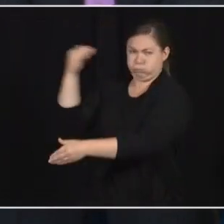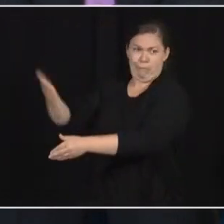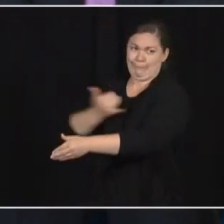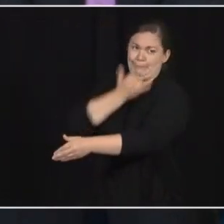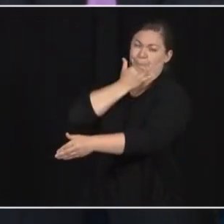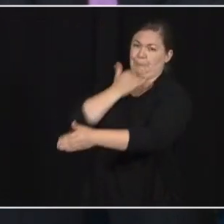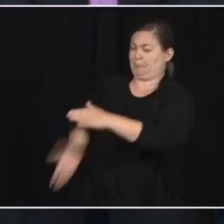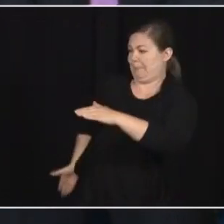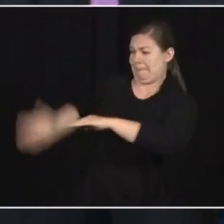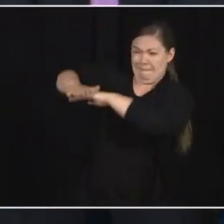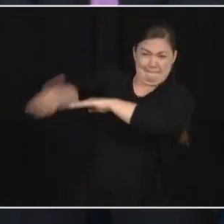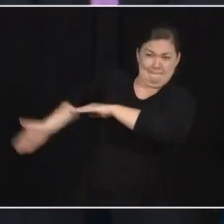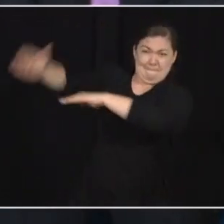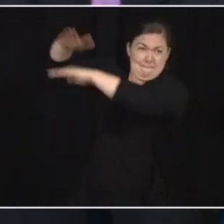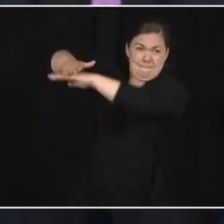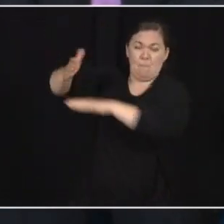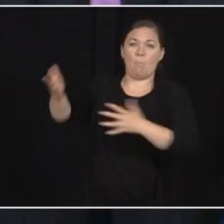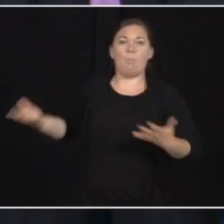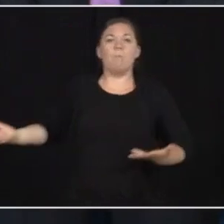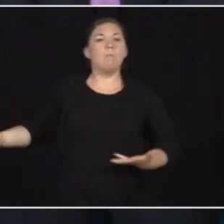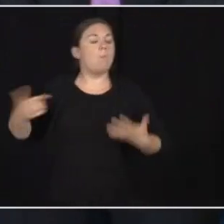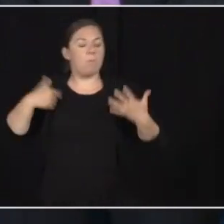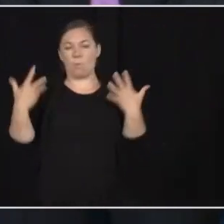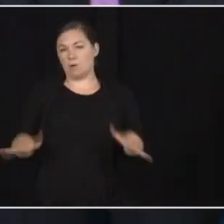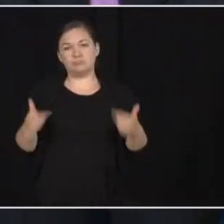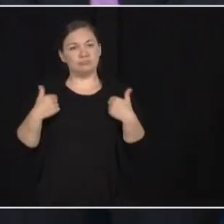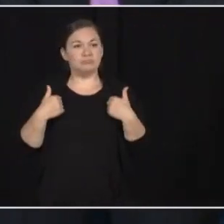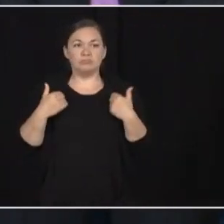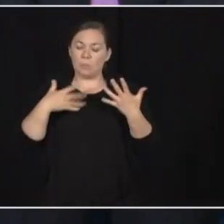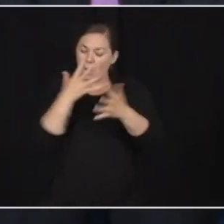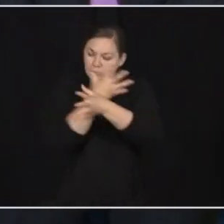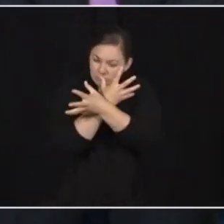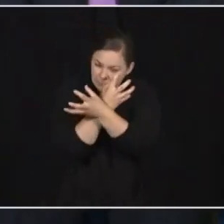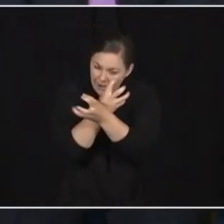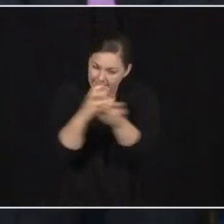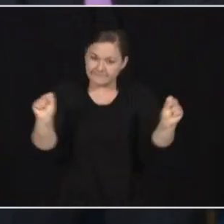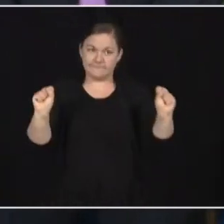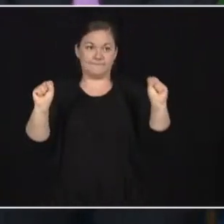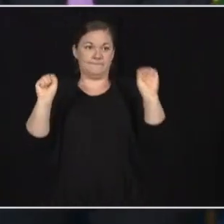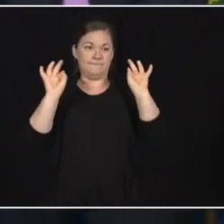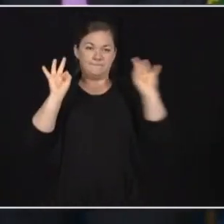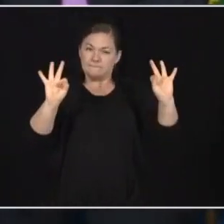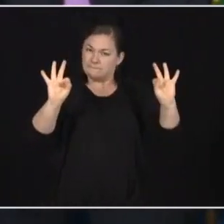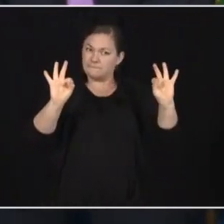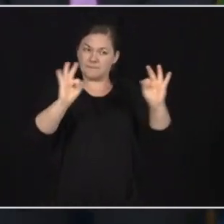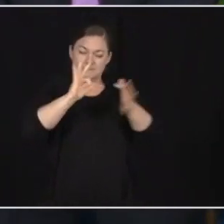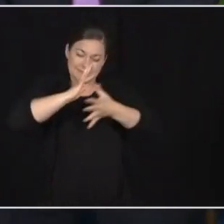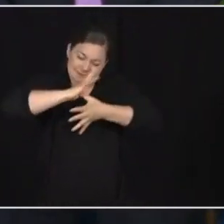too quickly. We don't want that happening up here. We are trying to do everything we can to